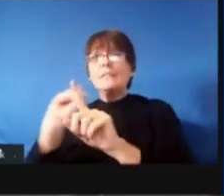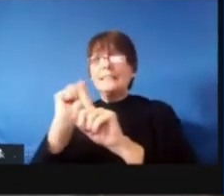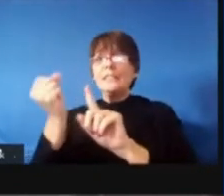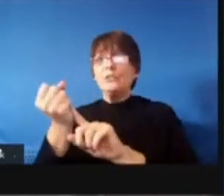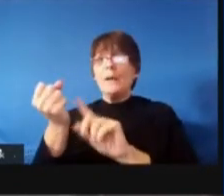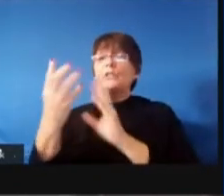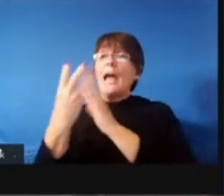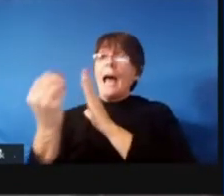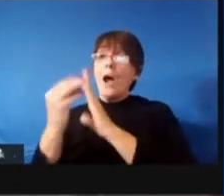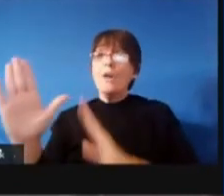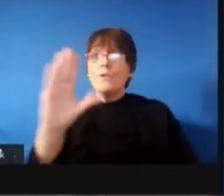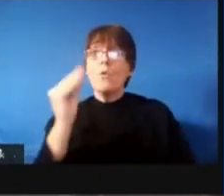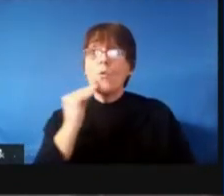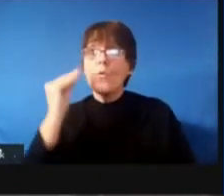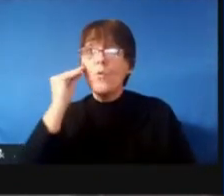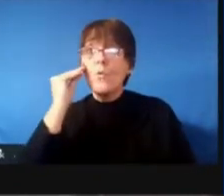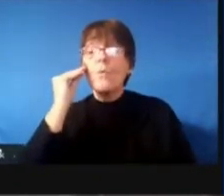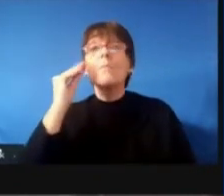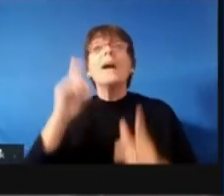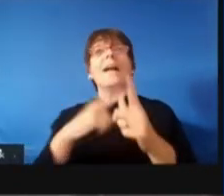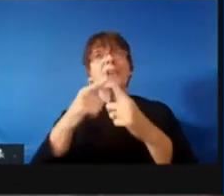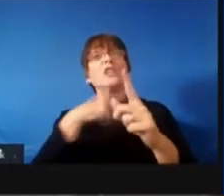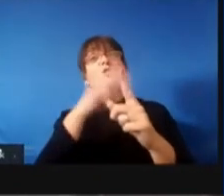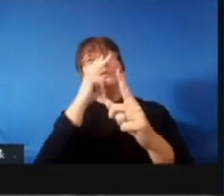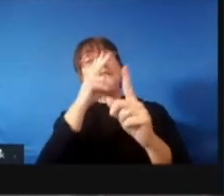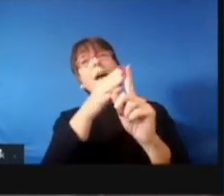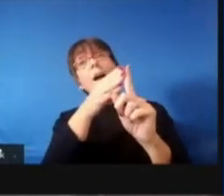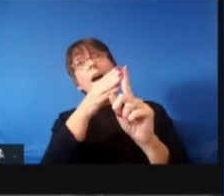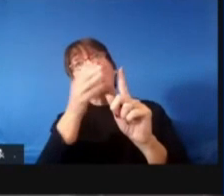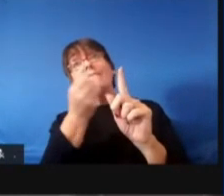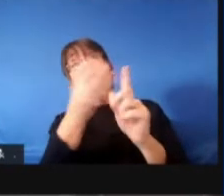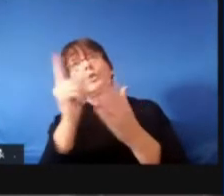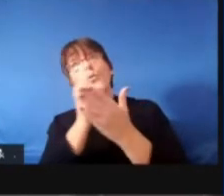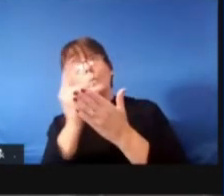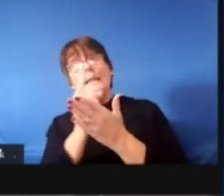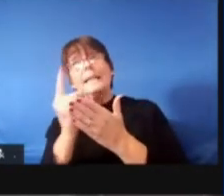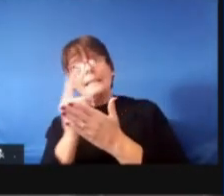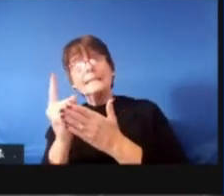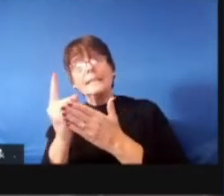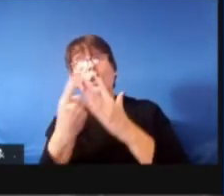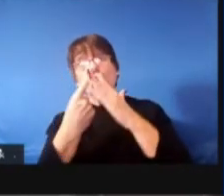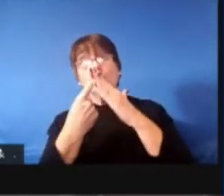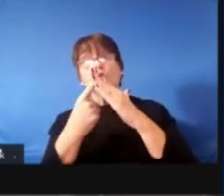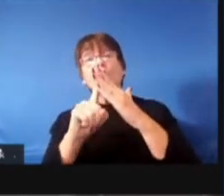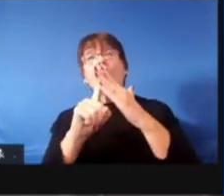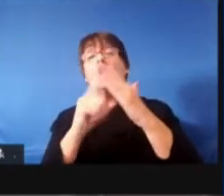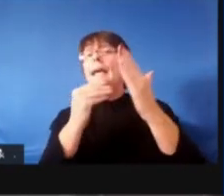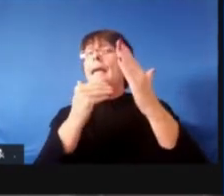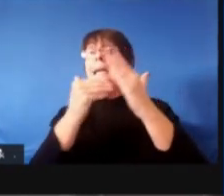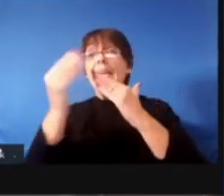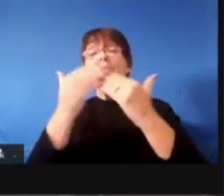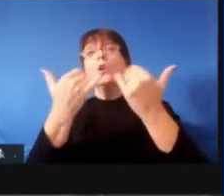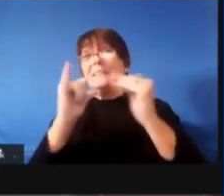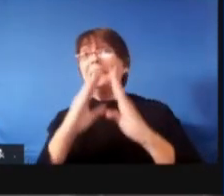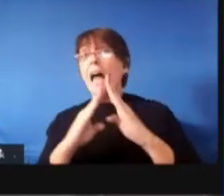MASKING ORDER, WHICH ADVISED ALL CITIZENS TO WEAR A MASK IN MANY SETTINGS OUTSIDE OF THEIR HOUSEHOLD.